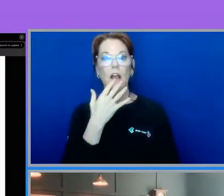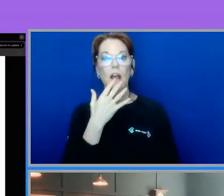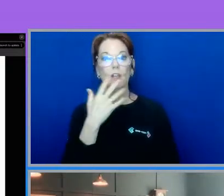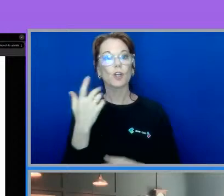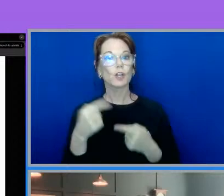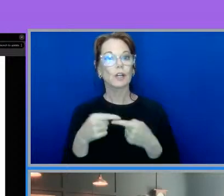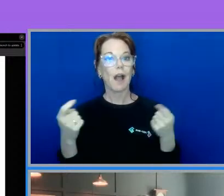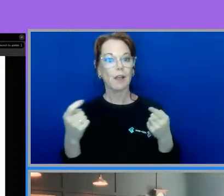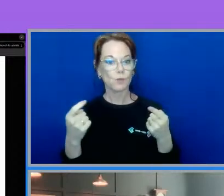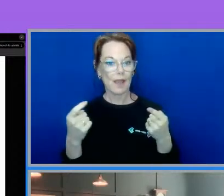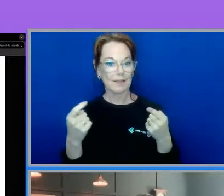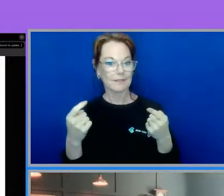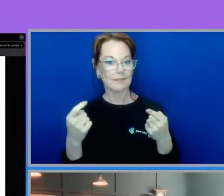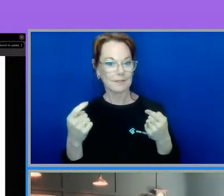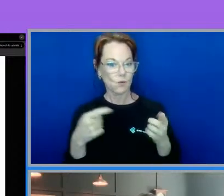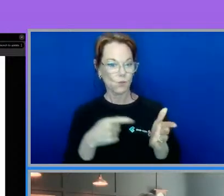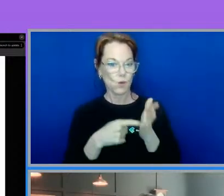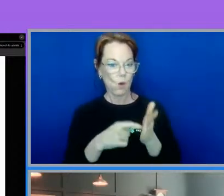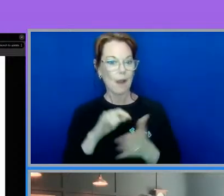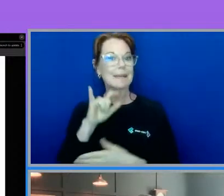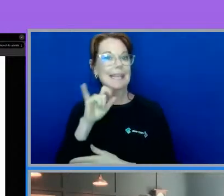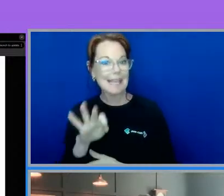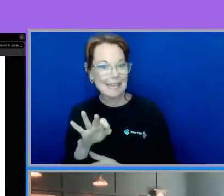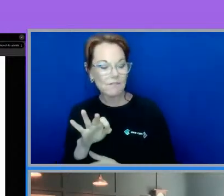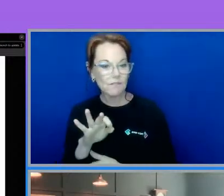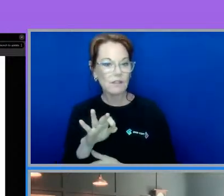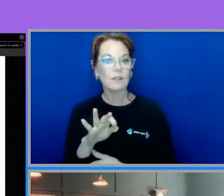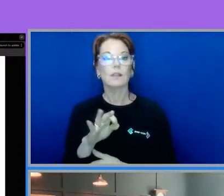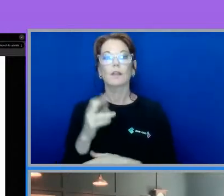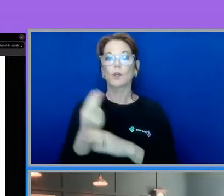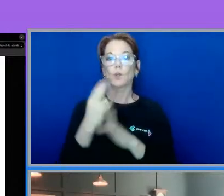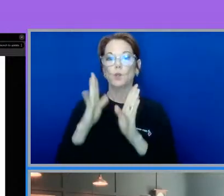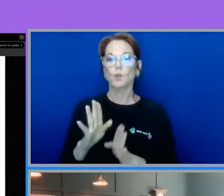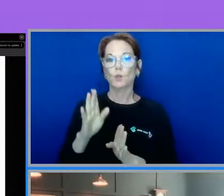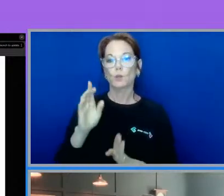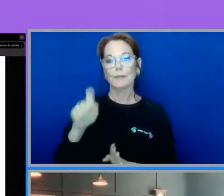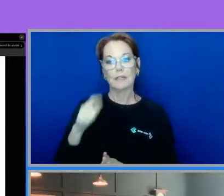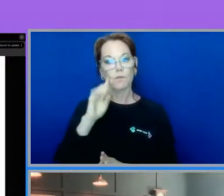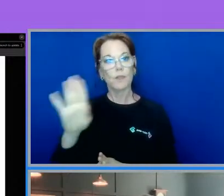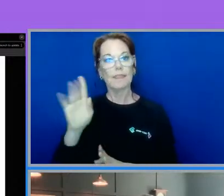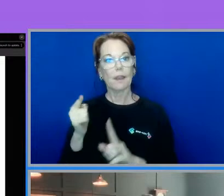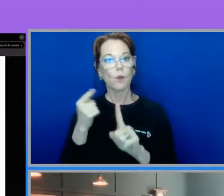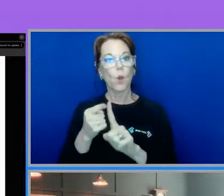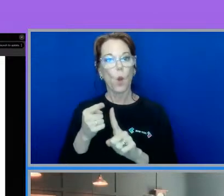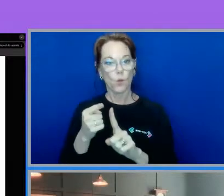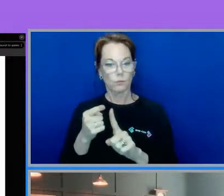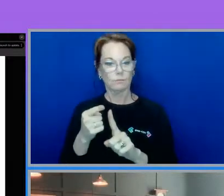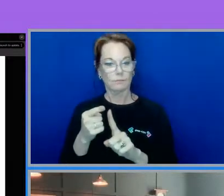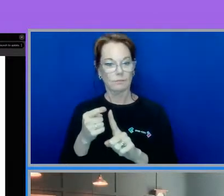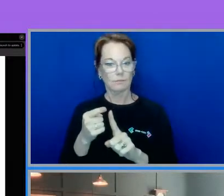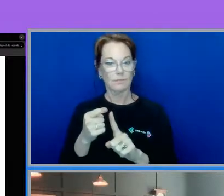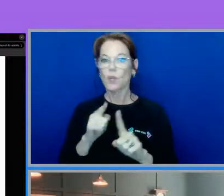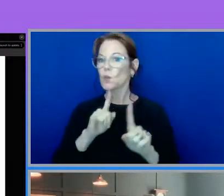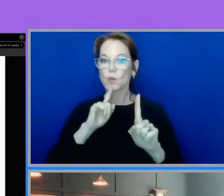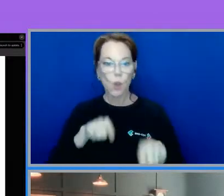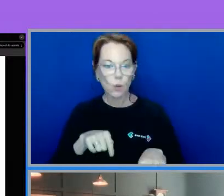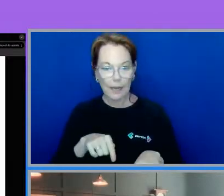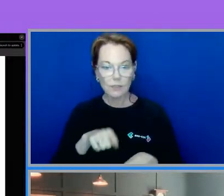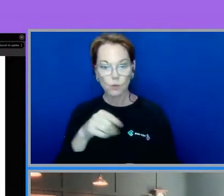requirement? Content. If content is needed for a user to complete their goal, don't answer it in the chat. If you got 4.5 to 1,